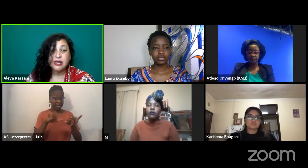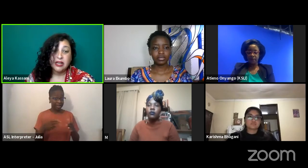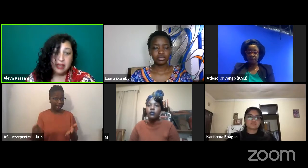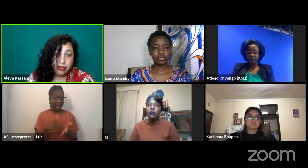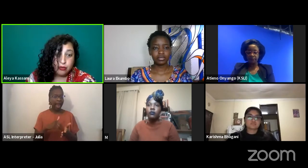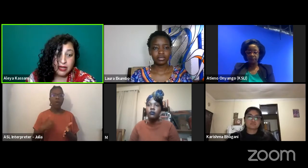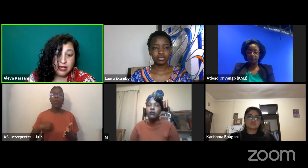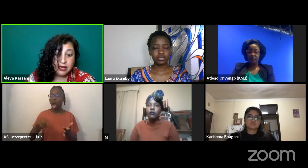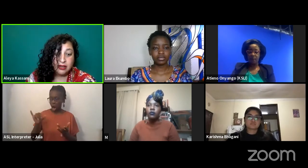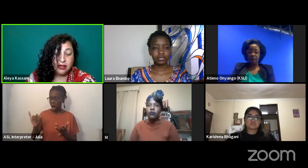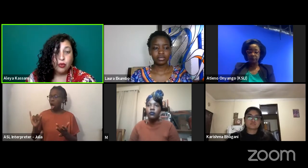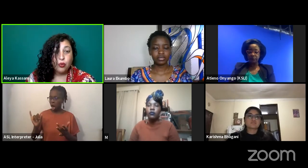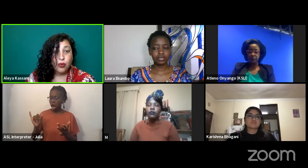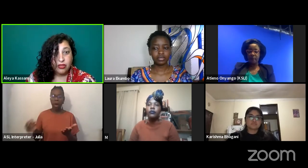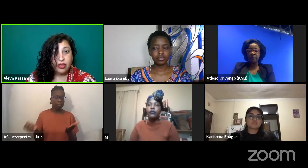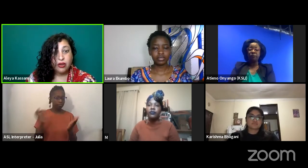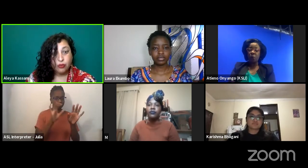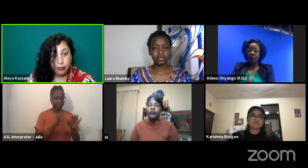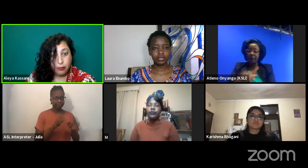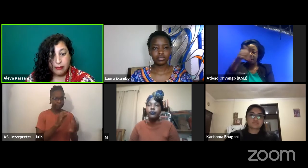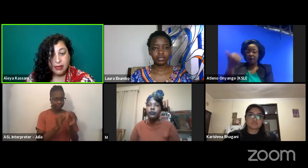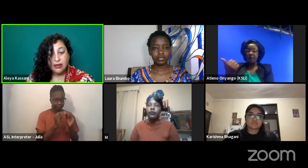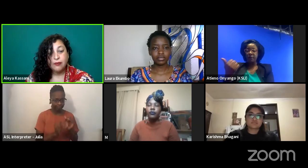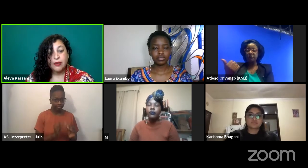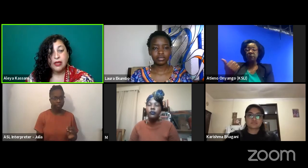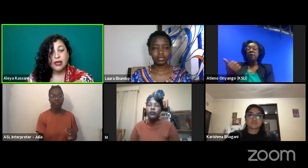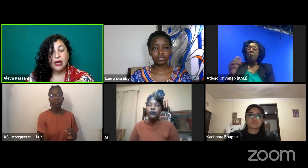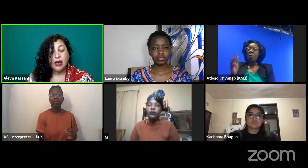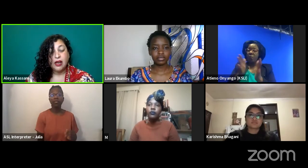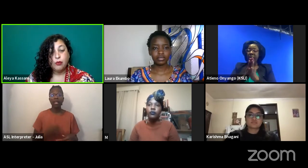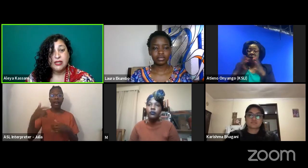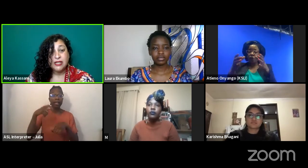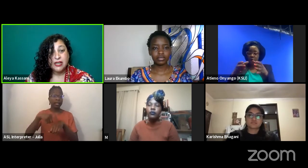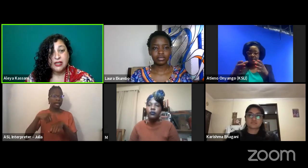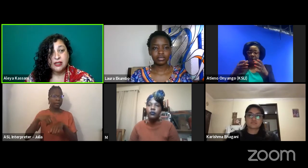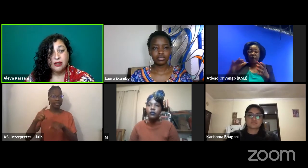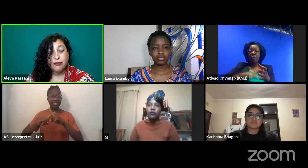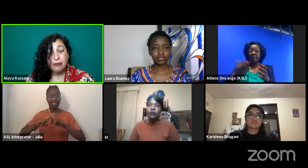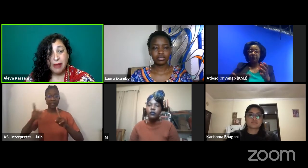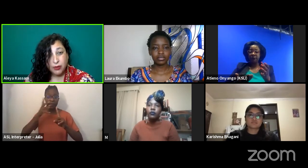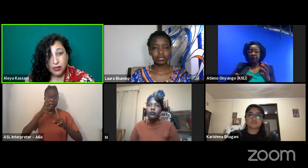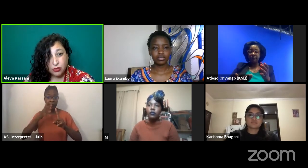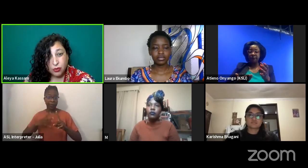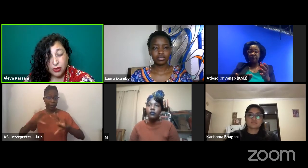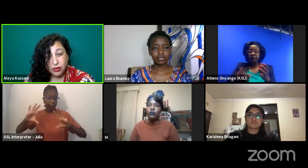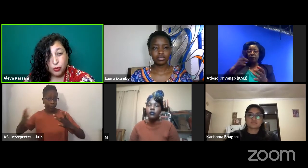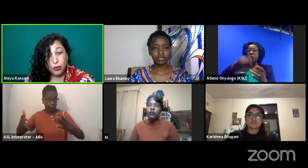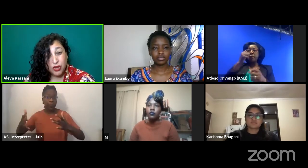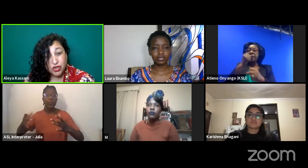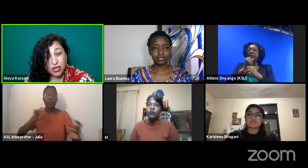We did another reading with a group of women. We did a feedback with Wanjiku